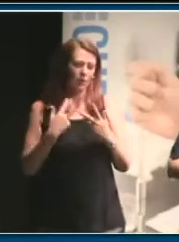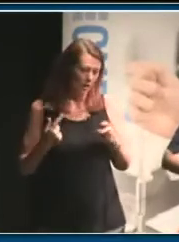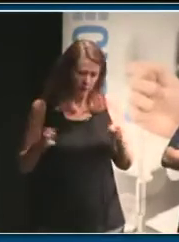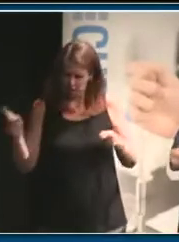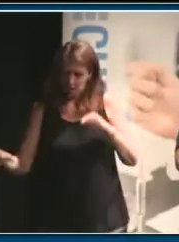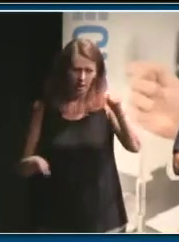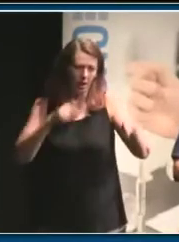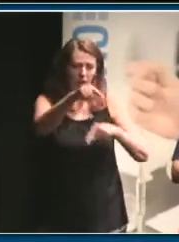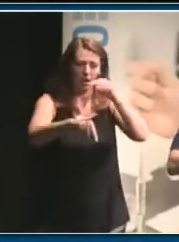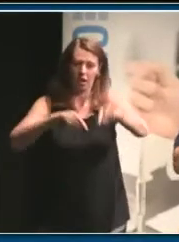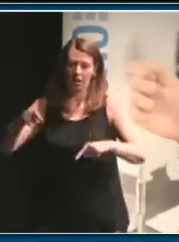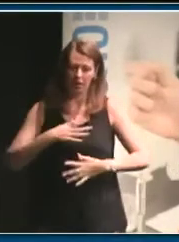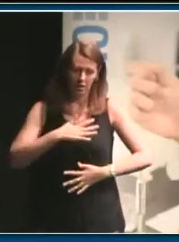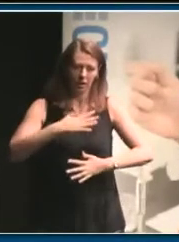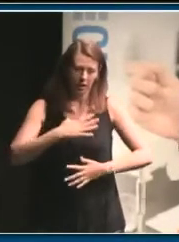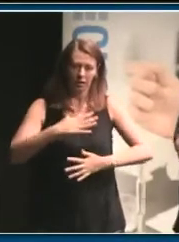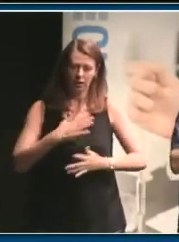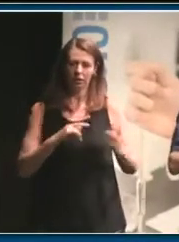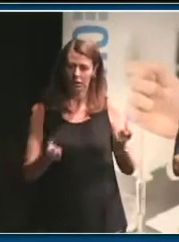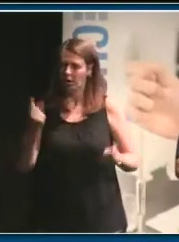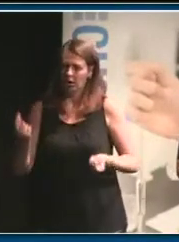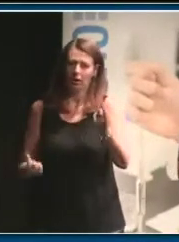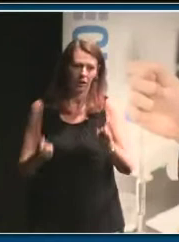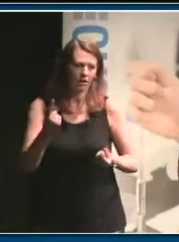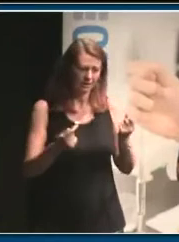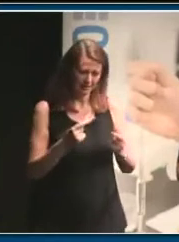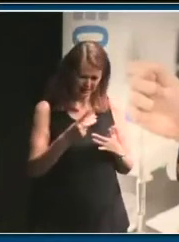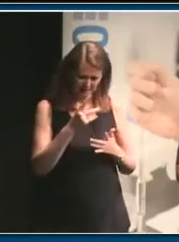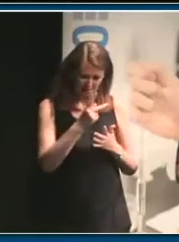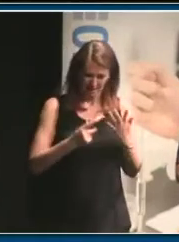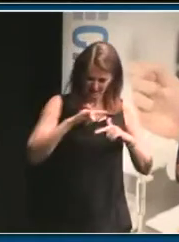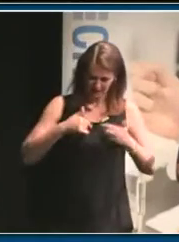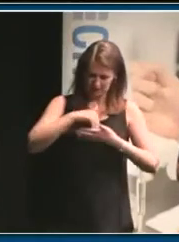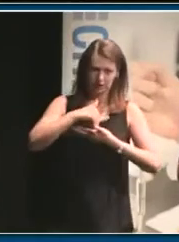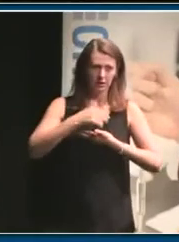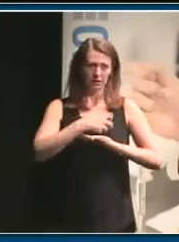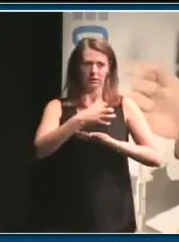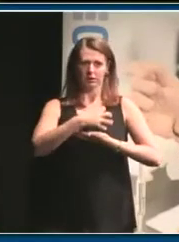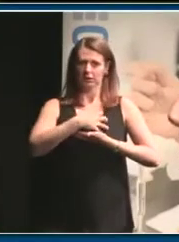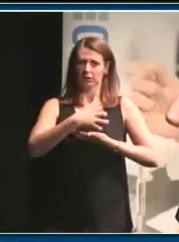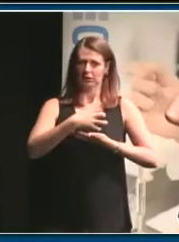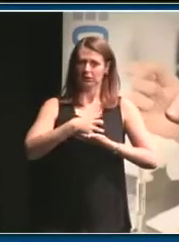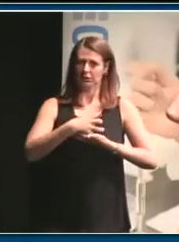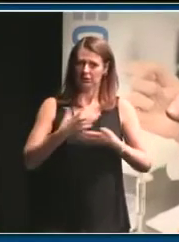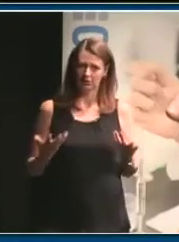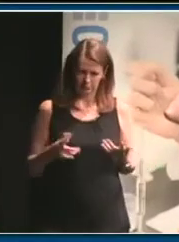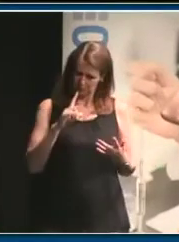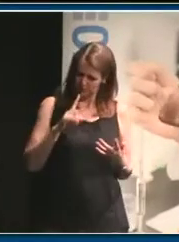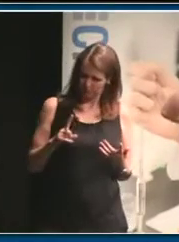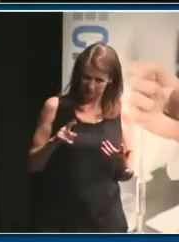over there. Part of us is terrified, oh this is scary part of us is saying “Is this just a bunch